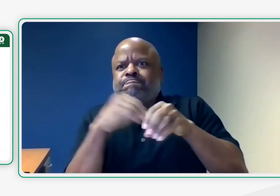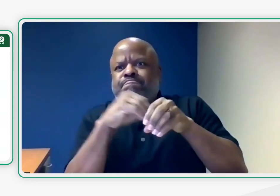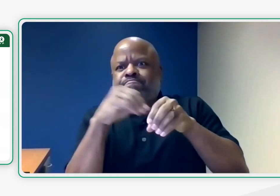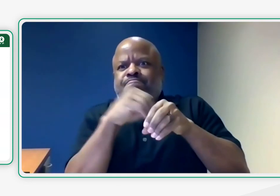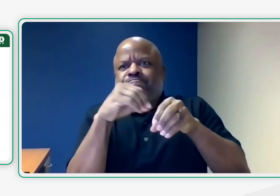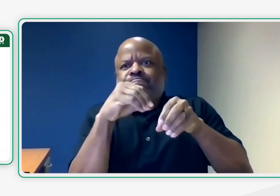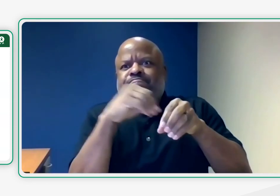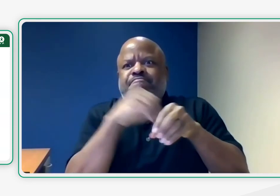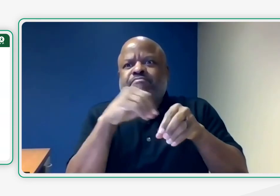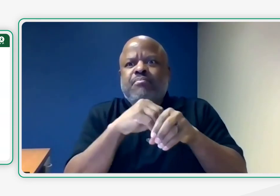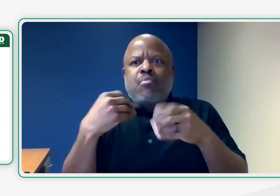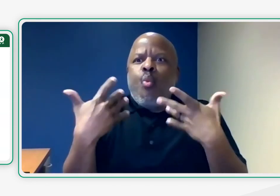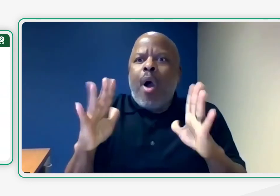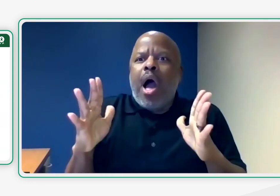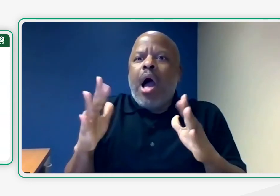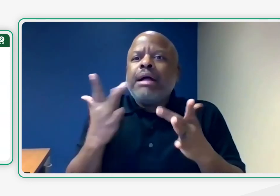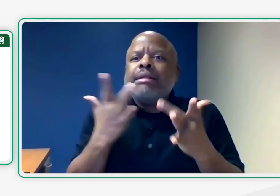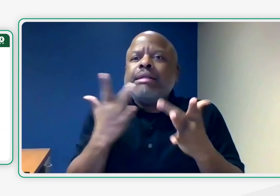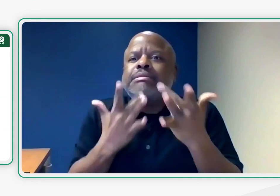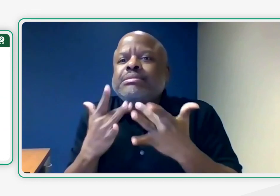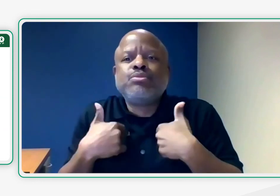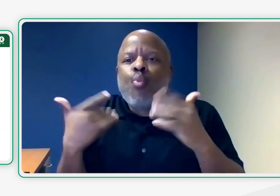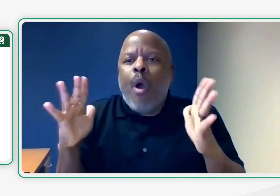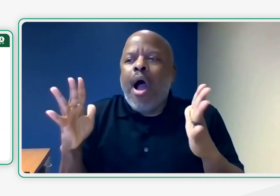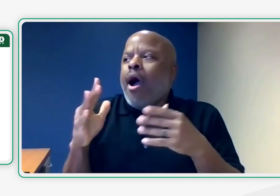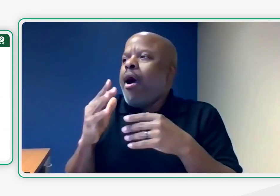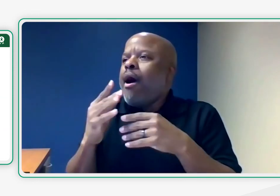hoarding and herding your money – stockpiling it, so to speak,